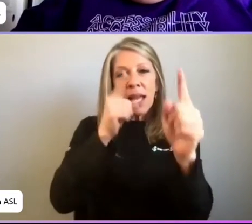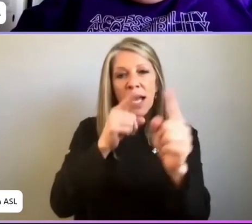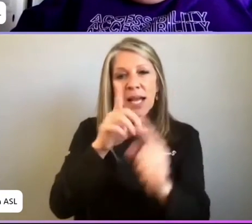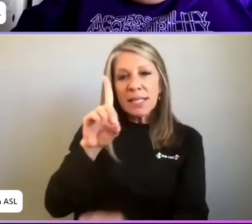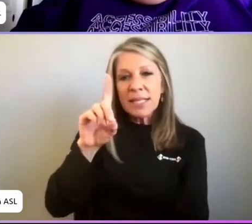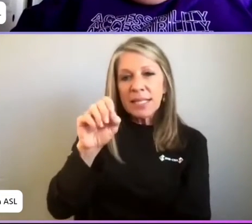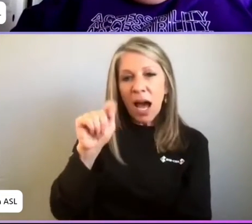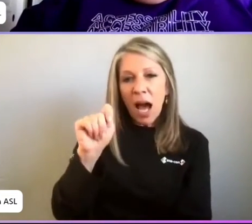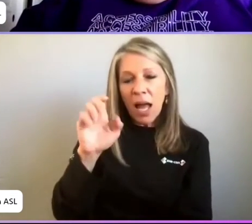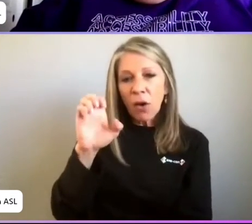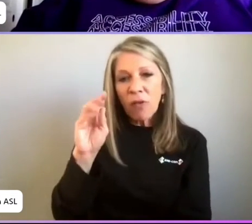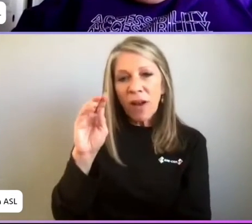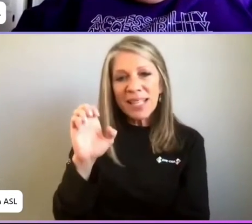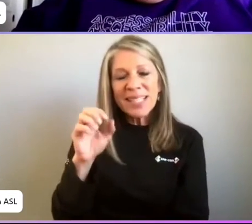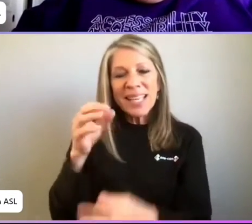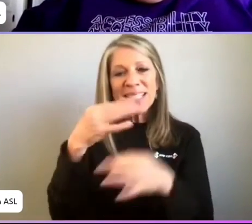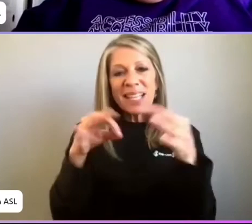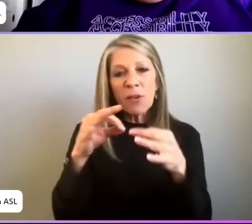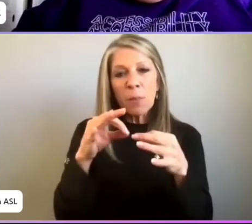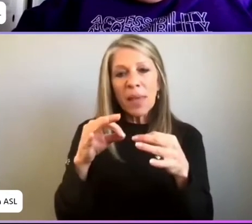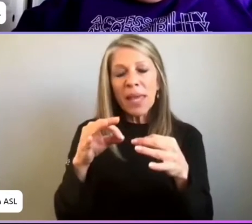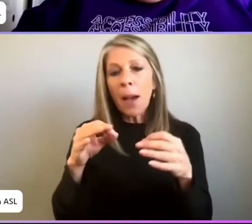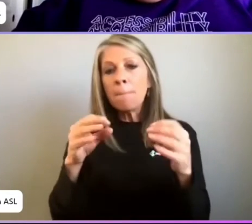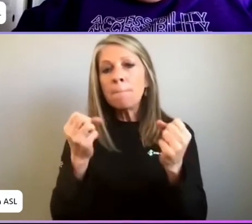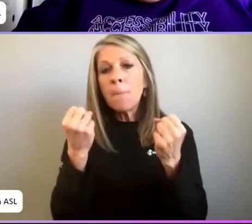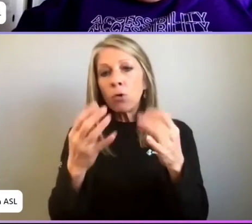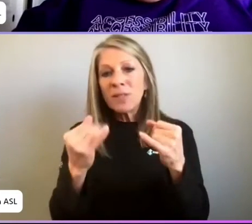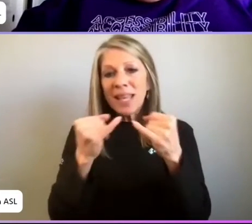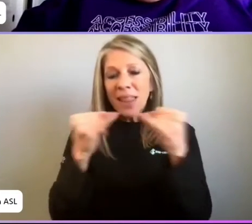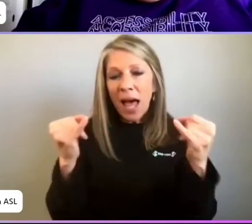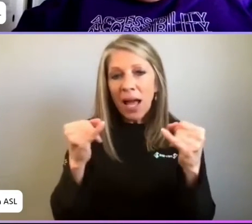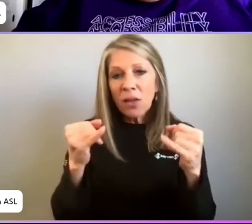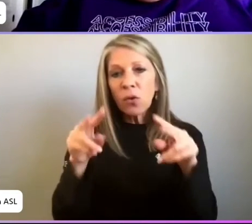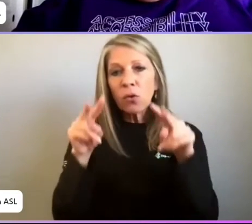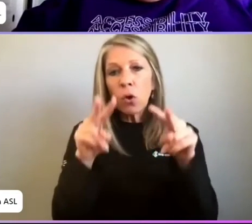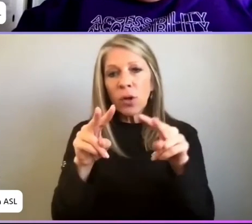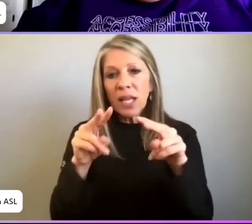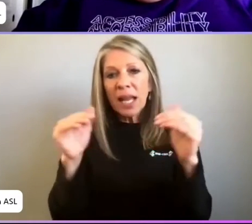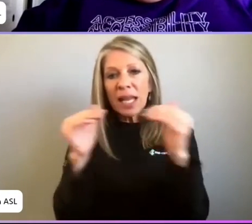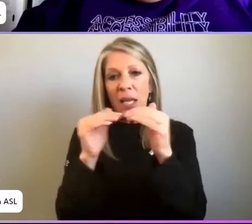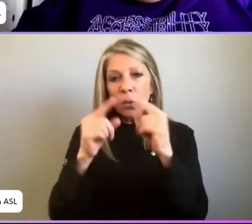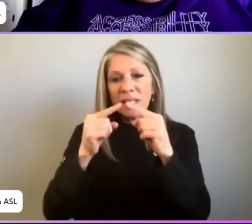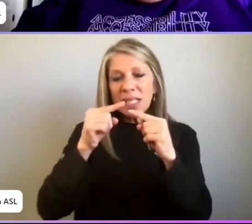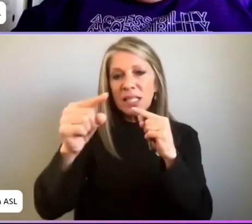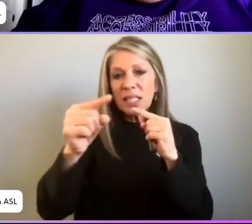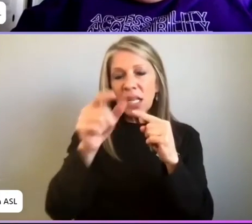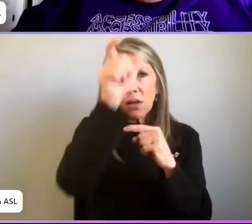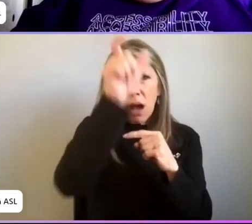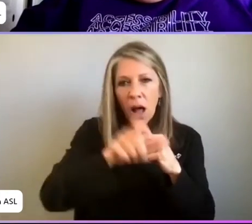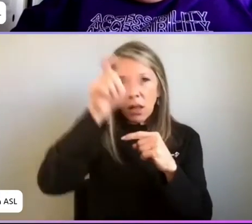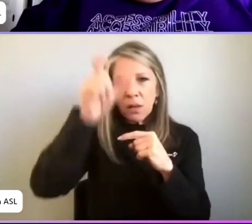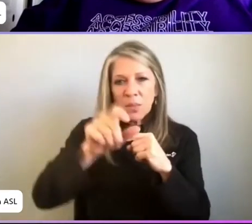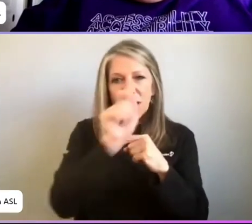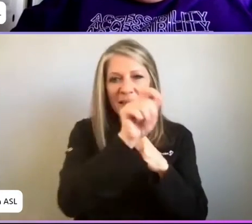several projects that are already in the works that are kind of trying to work towards